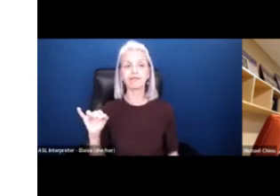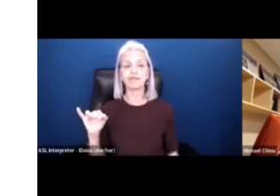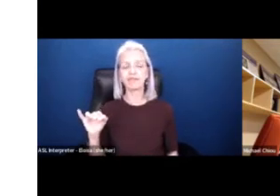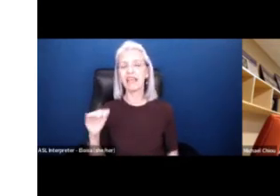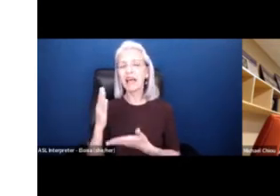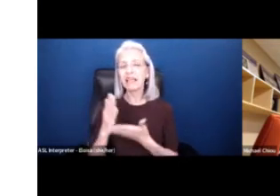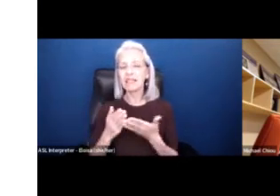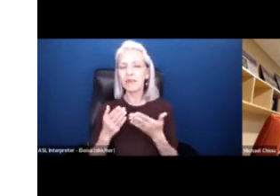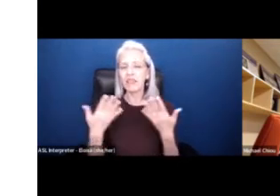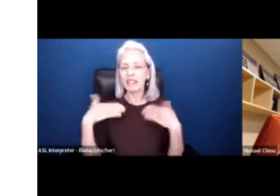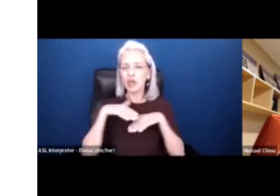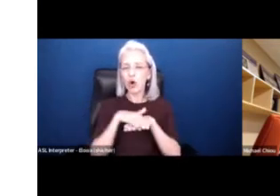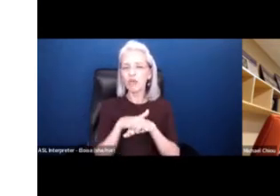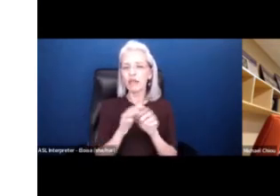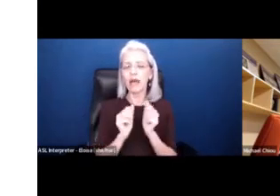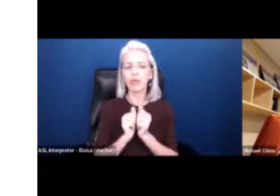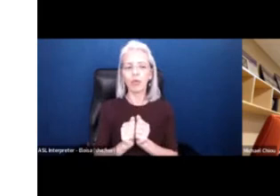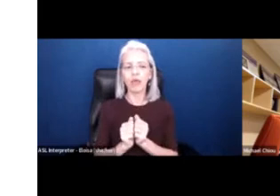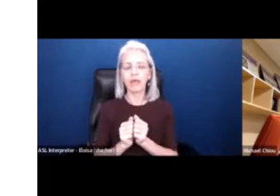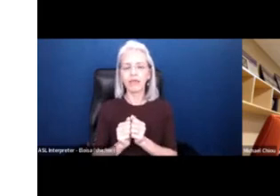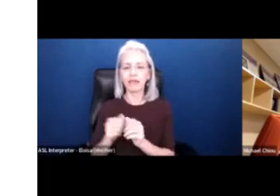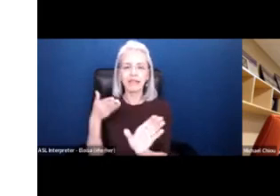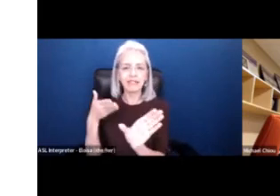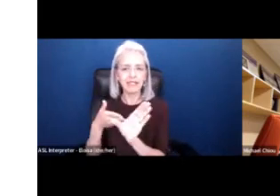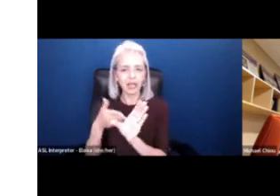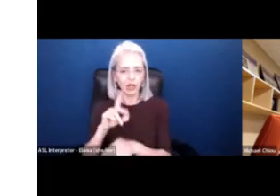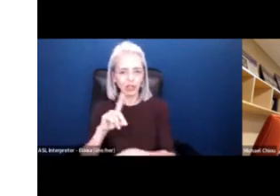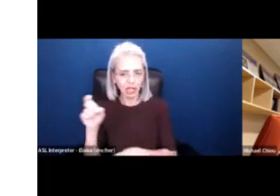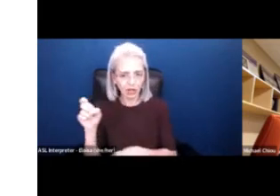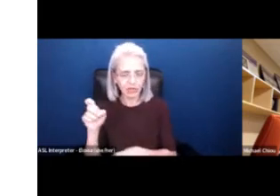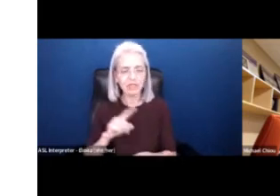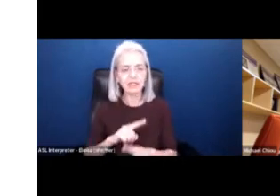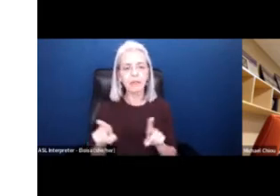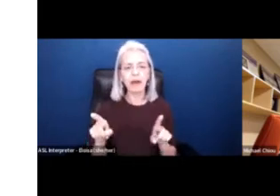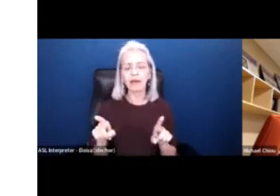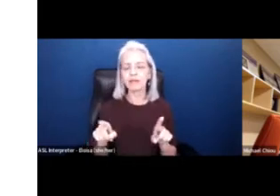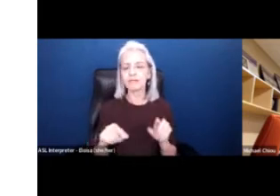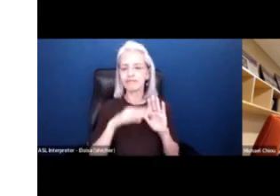overlap with with psychiatric diagnoses, but it may also be a